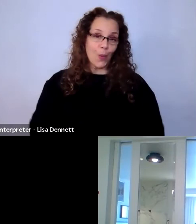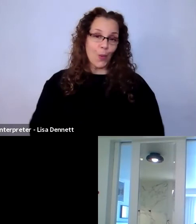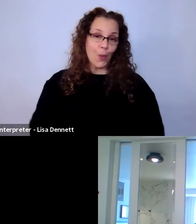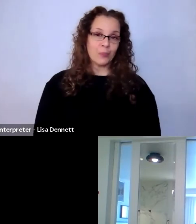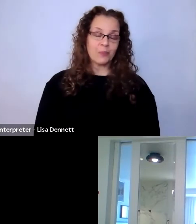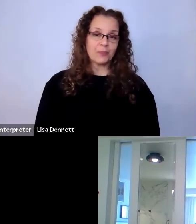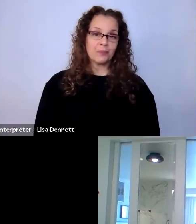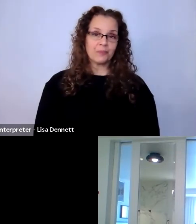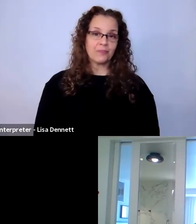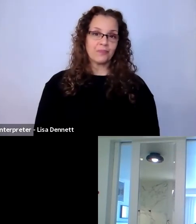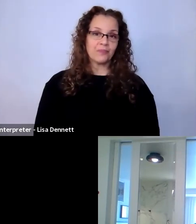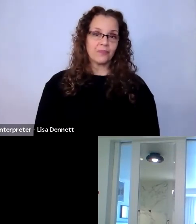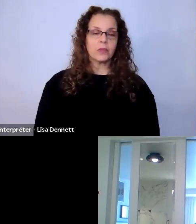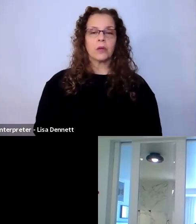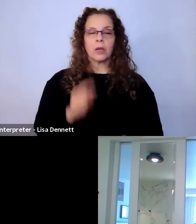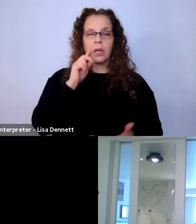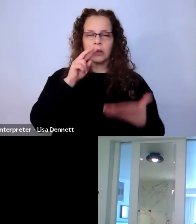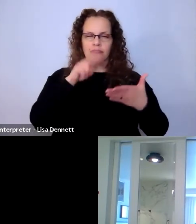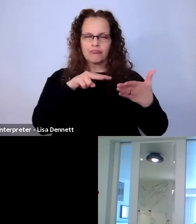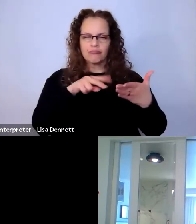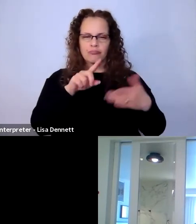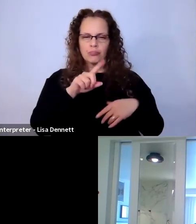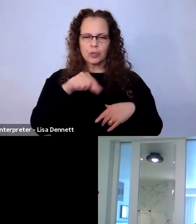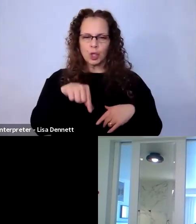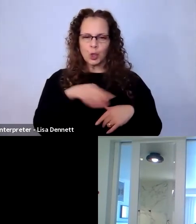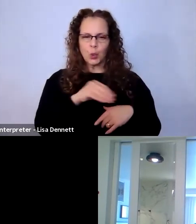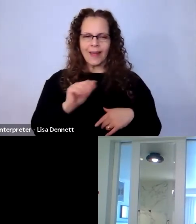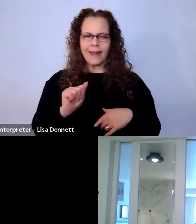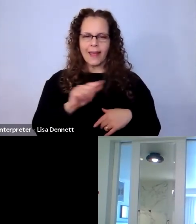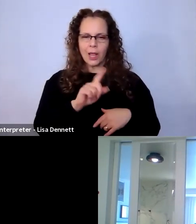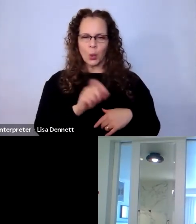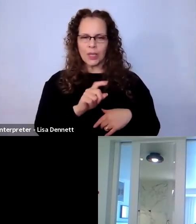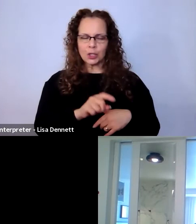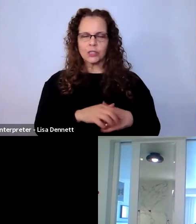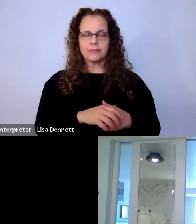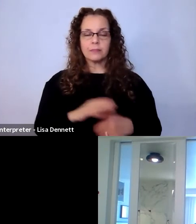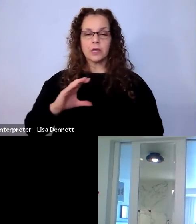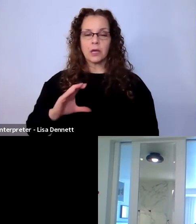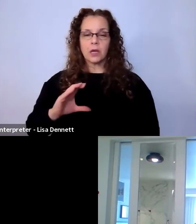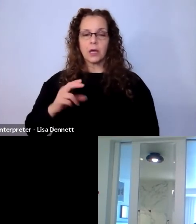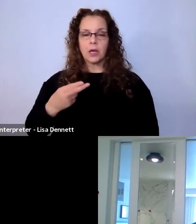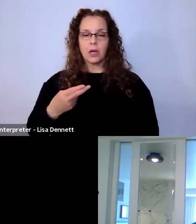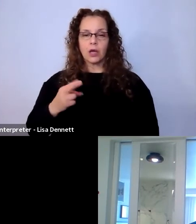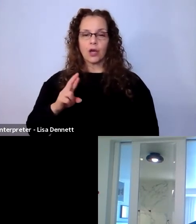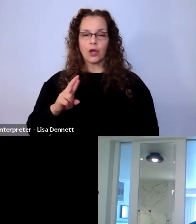So let's see what else we got here. Christopher dobson do you feel that publishers.